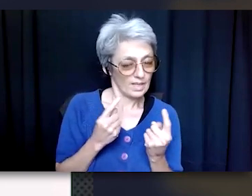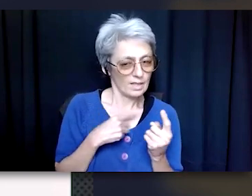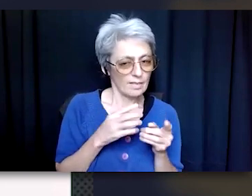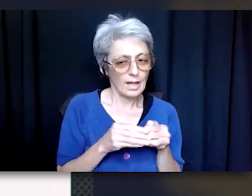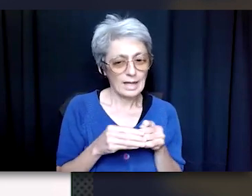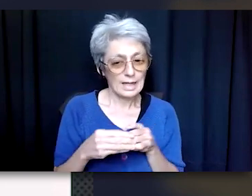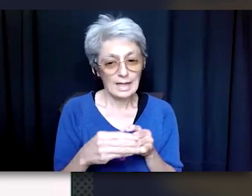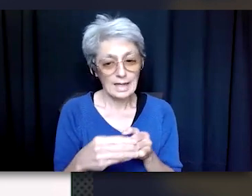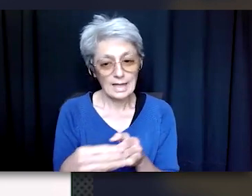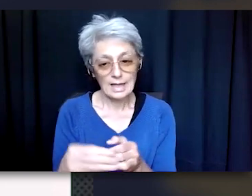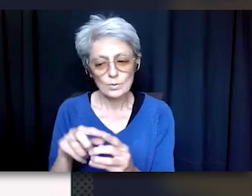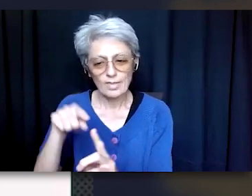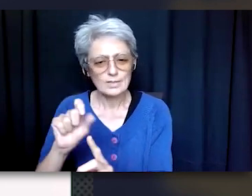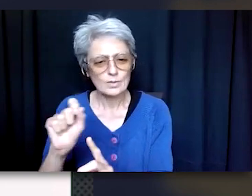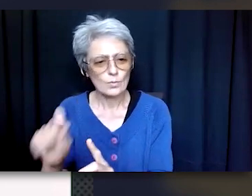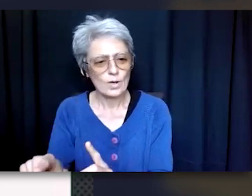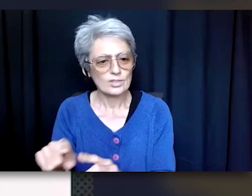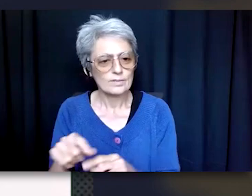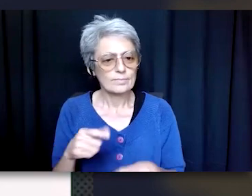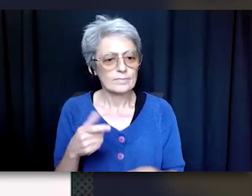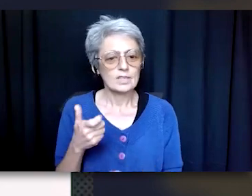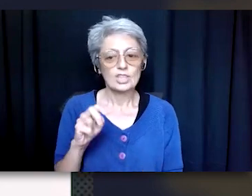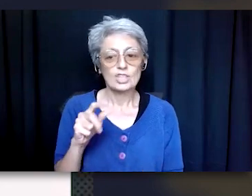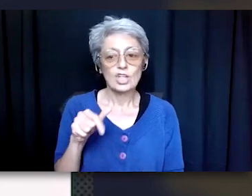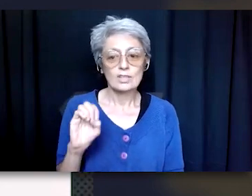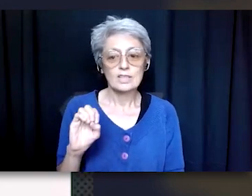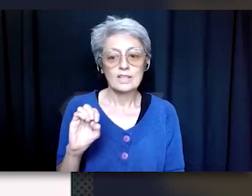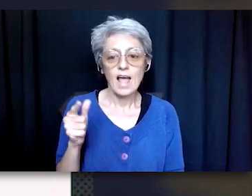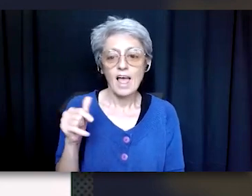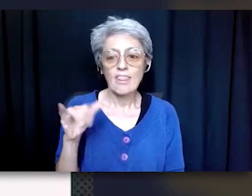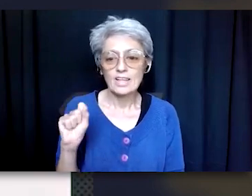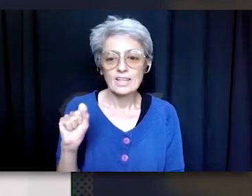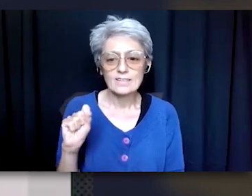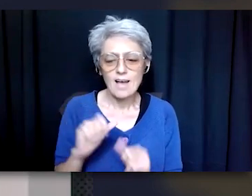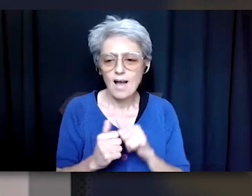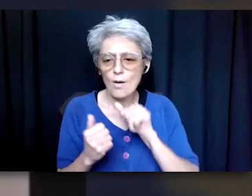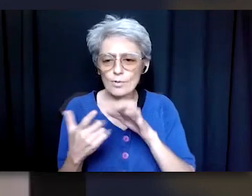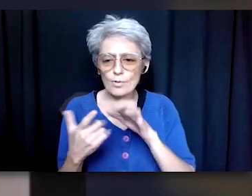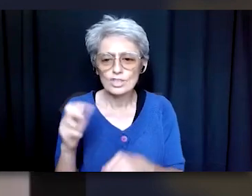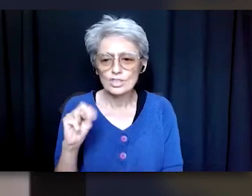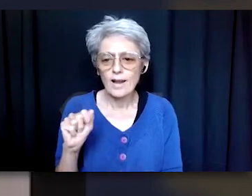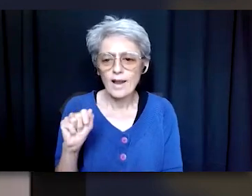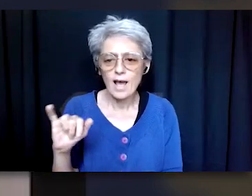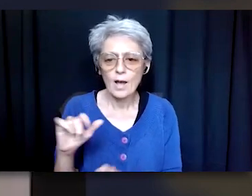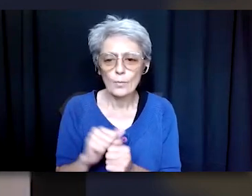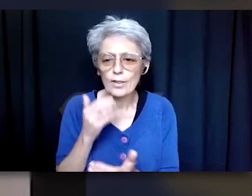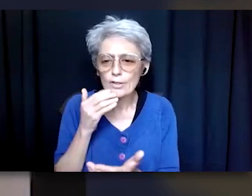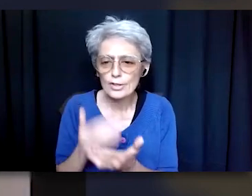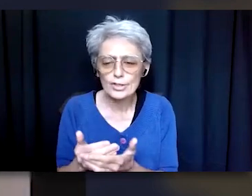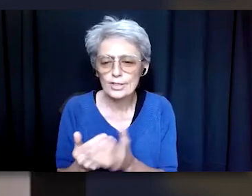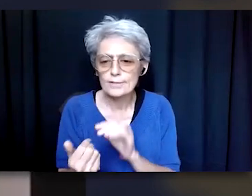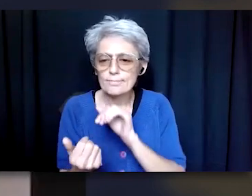What would a generative ethics for this era look like, right? Each of the eras before us—Web 2.0